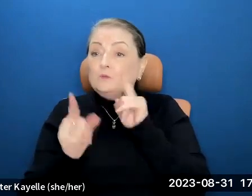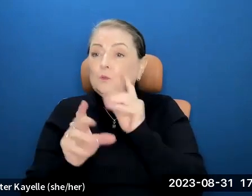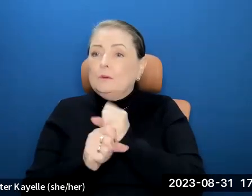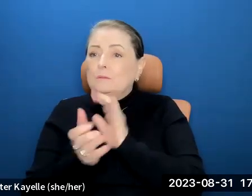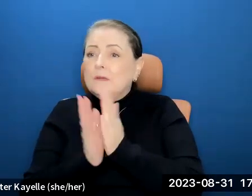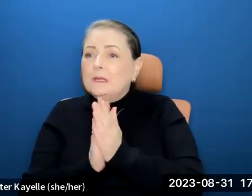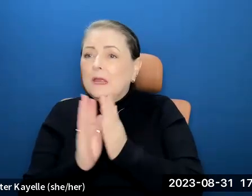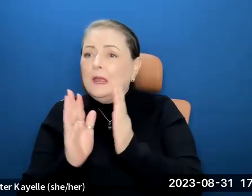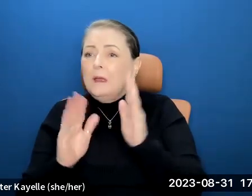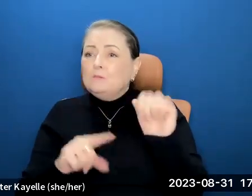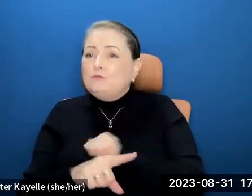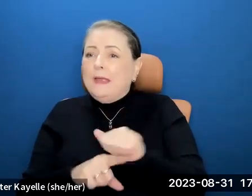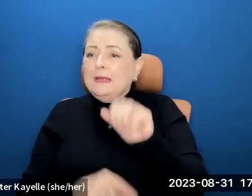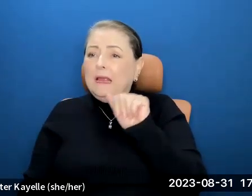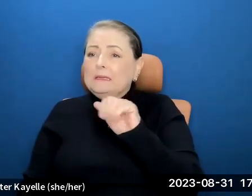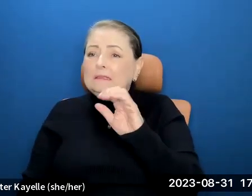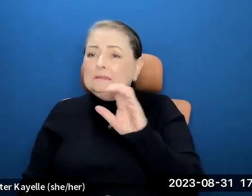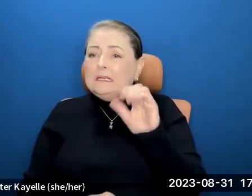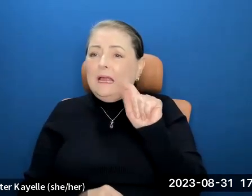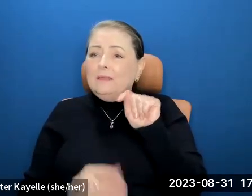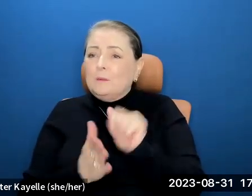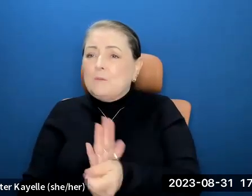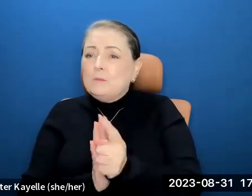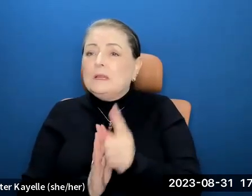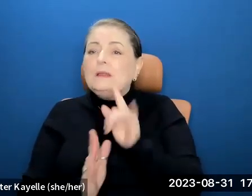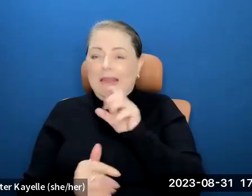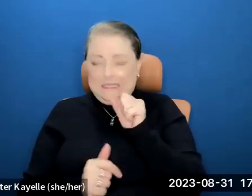that is actually a component of the legislation so we are looking into